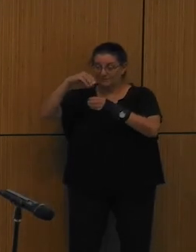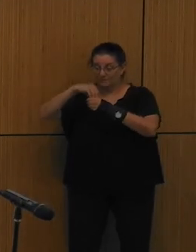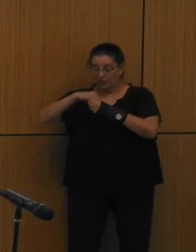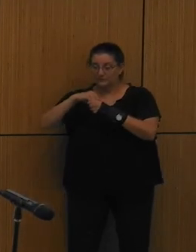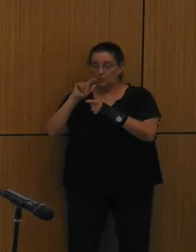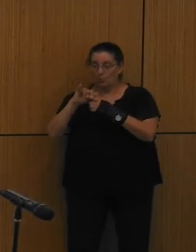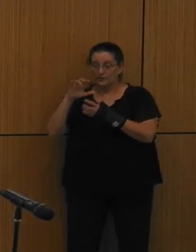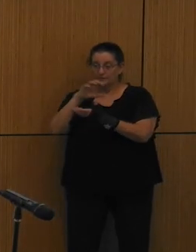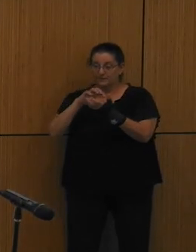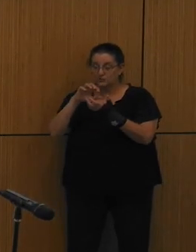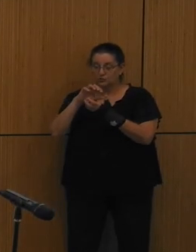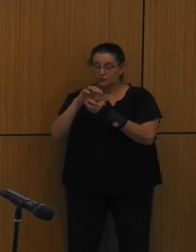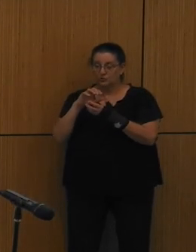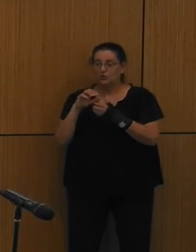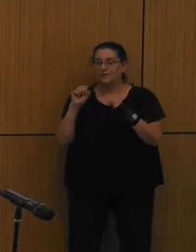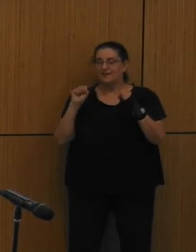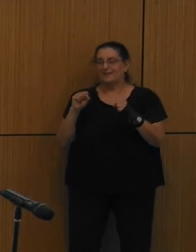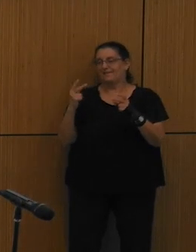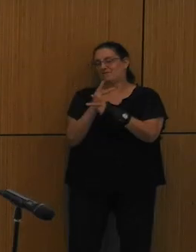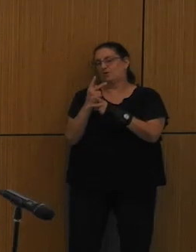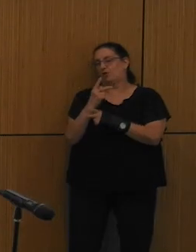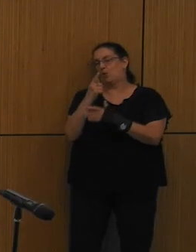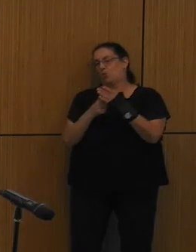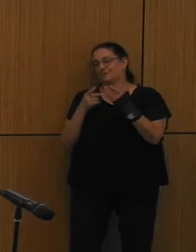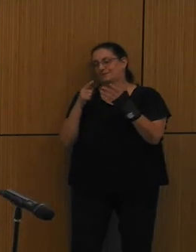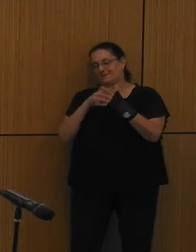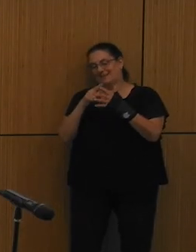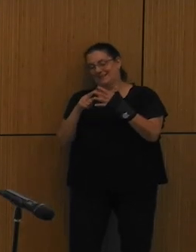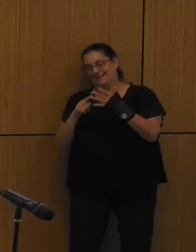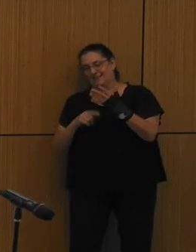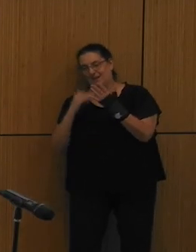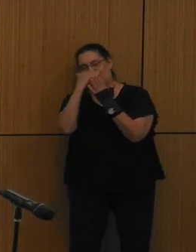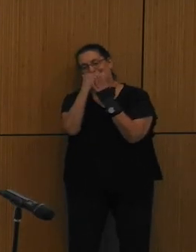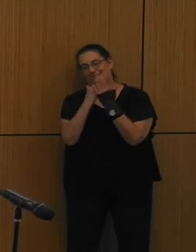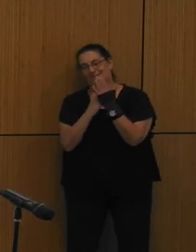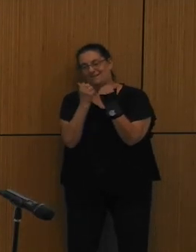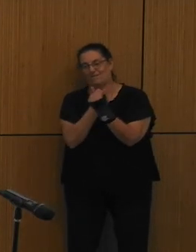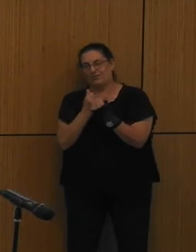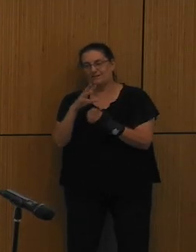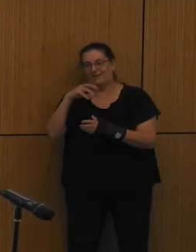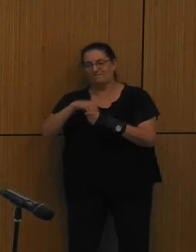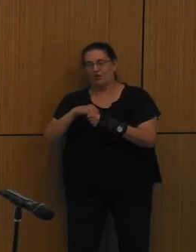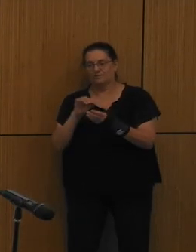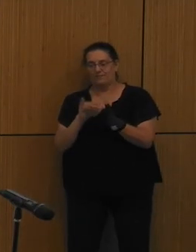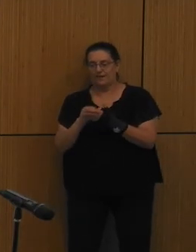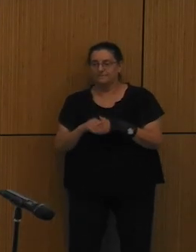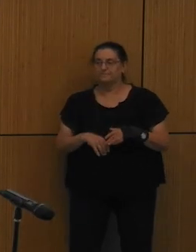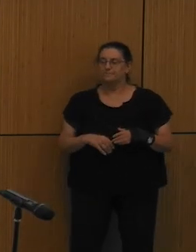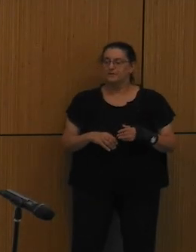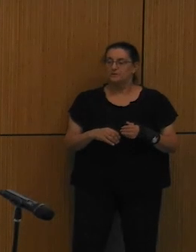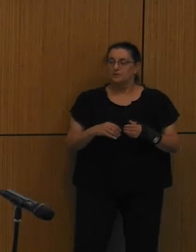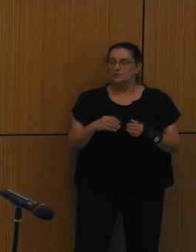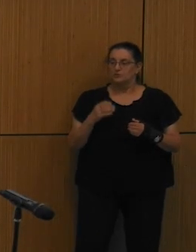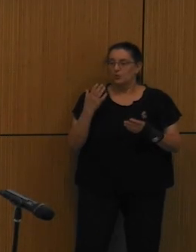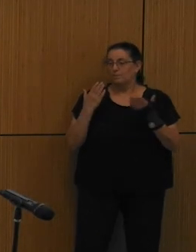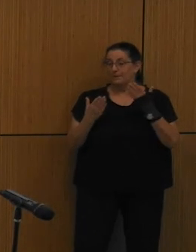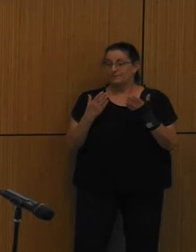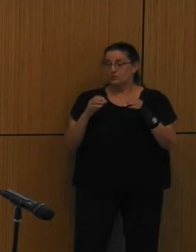It can go so low, so it actually can in a sense, start to see everything where you can actually use a magic magnifying glass and get structures.